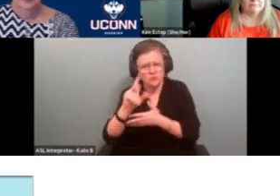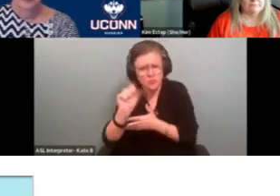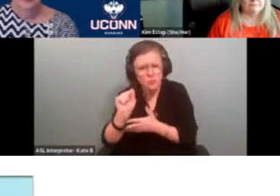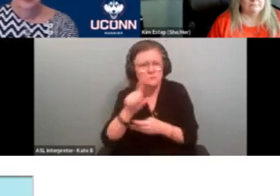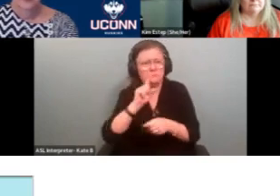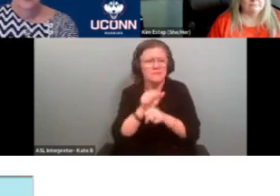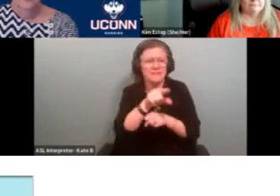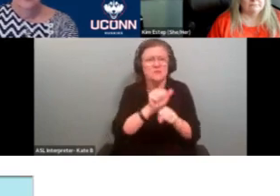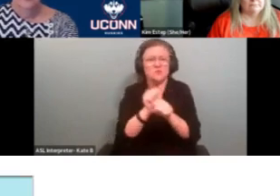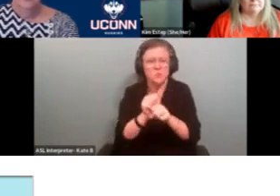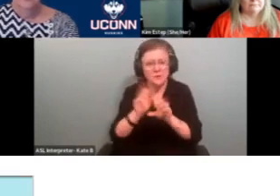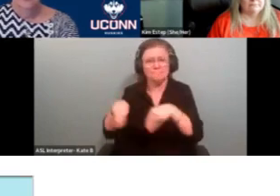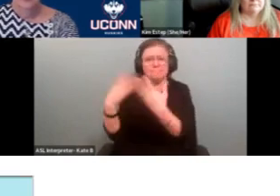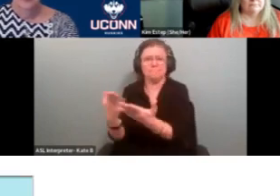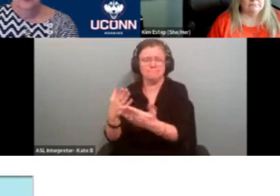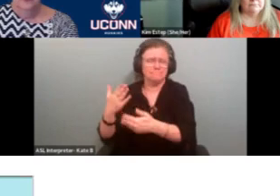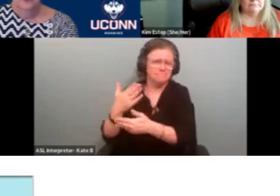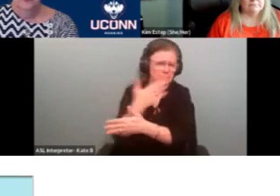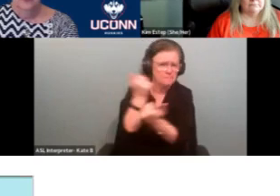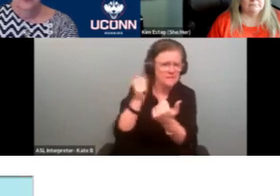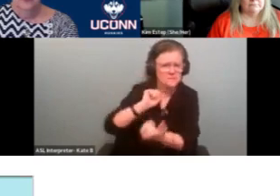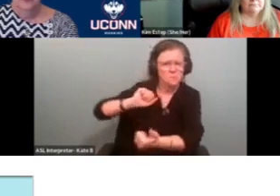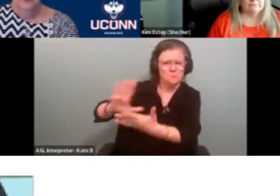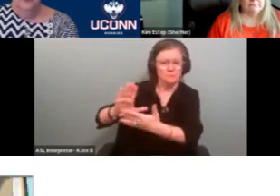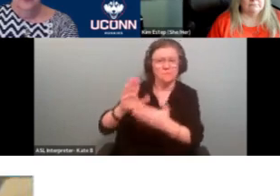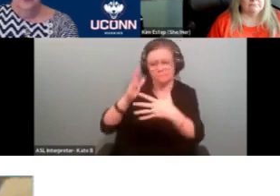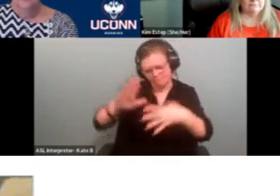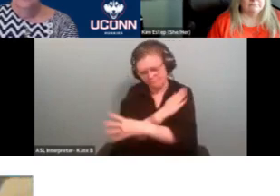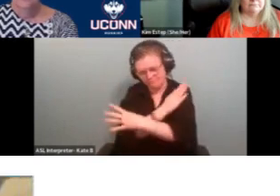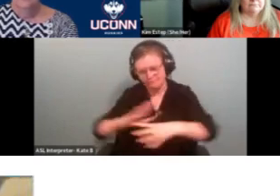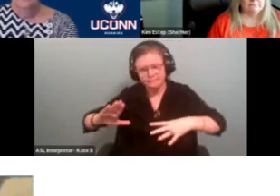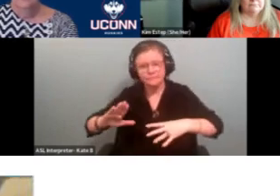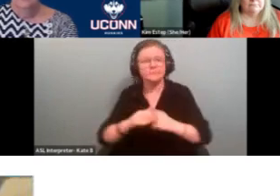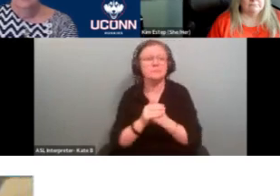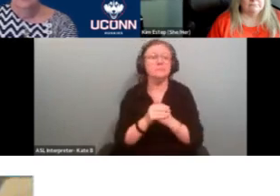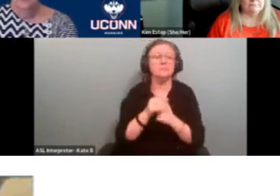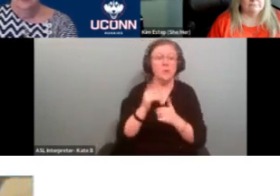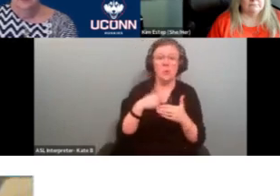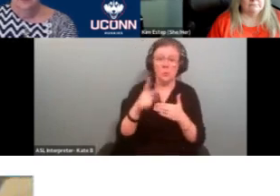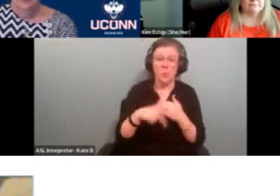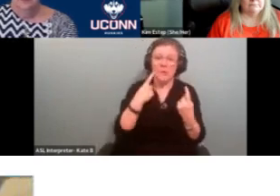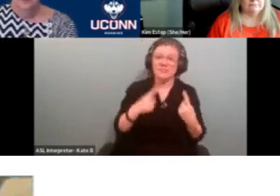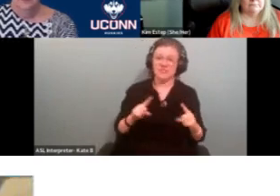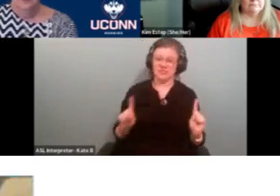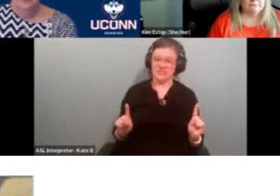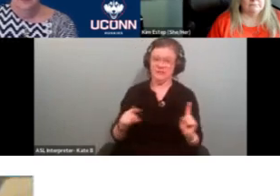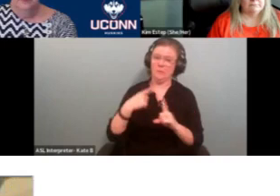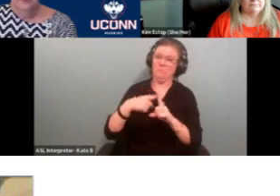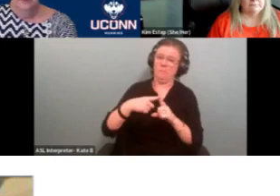is done well across all levels of effort so that wraparound programs will achieve the positive outcomes that have been